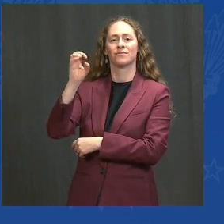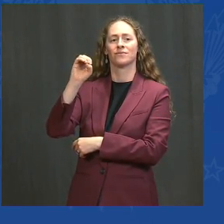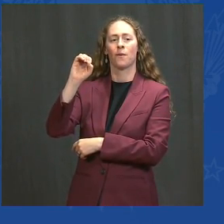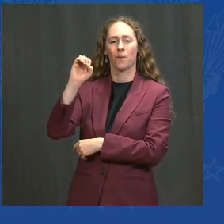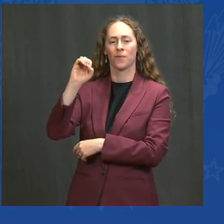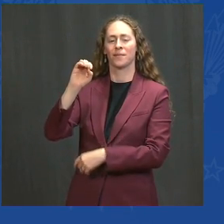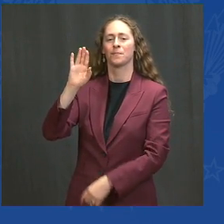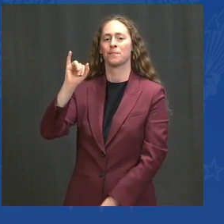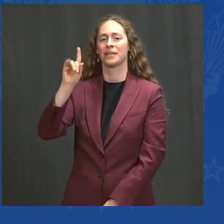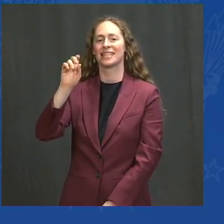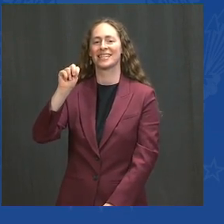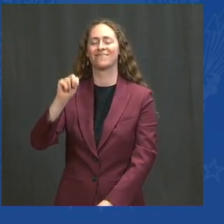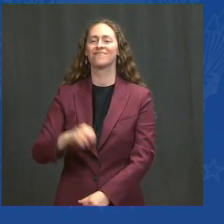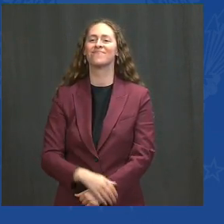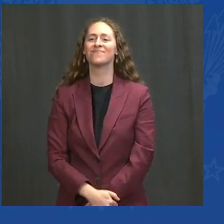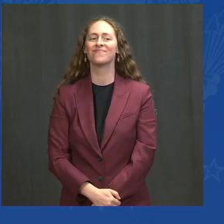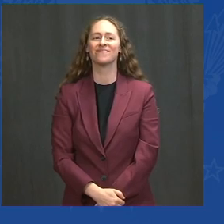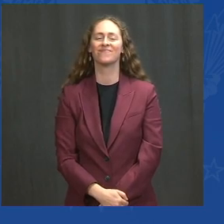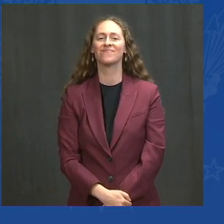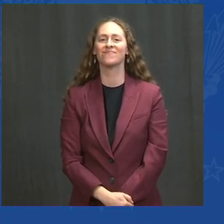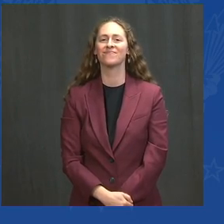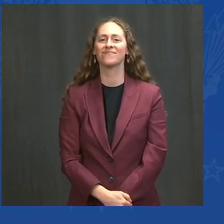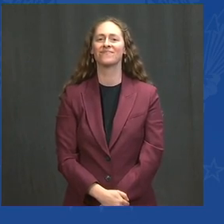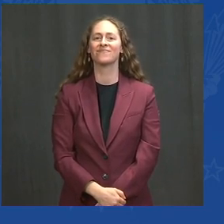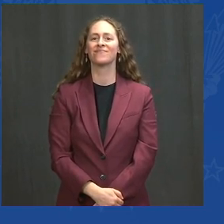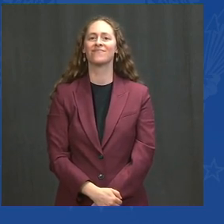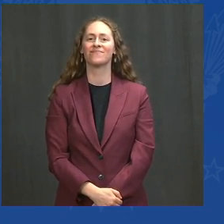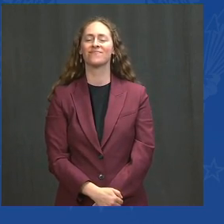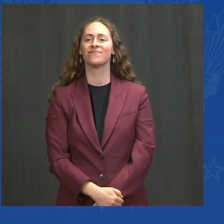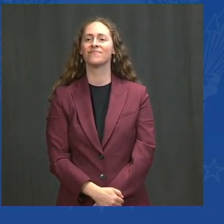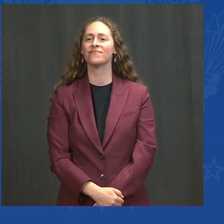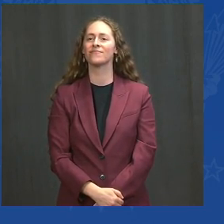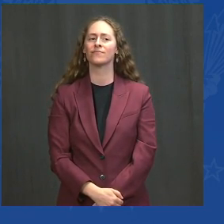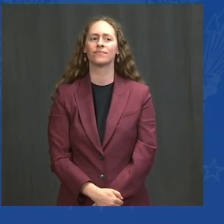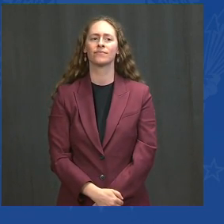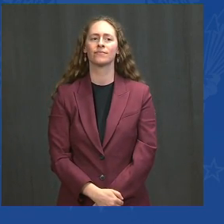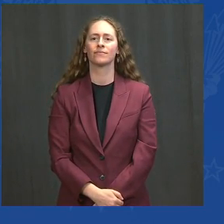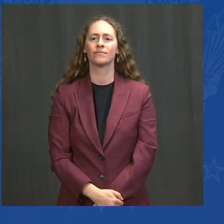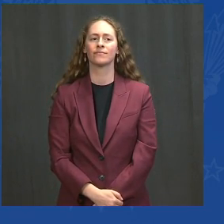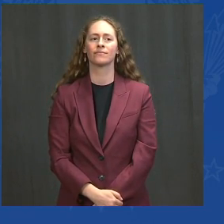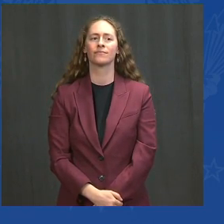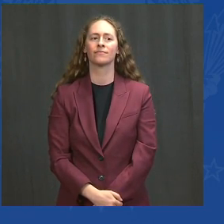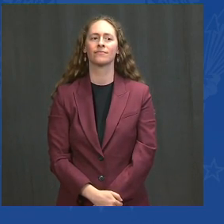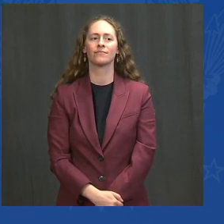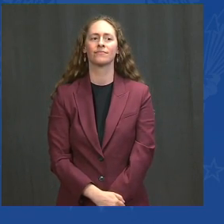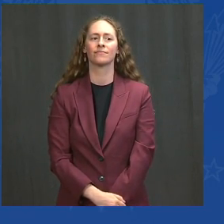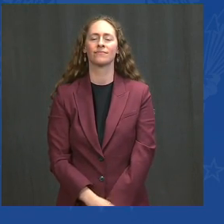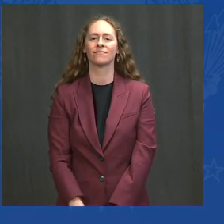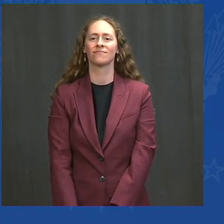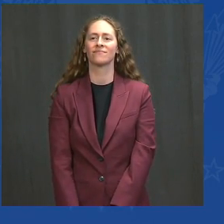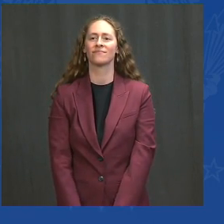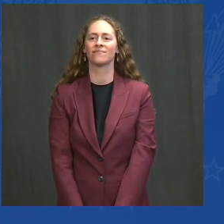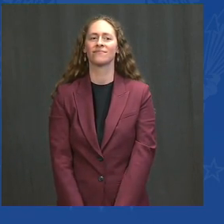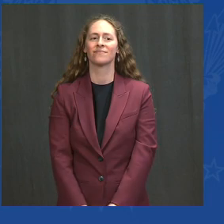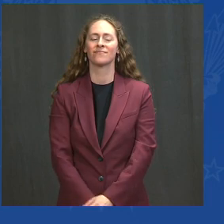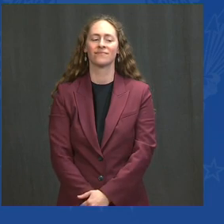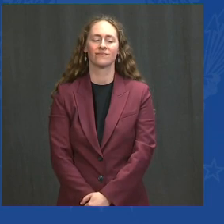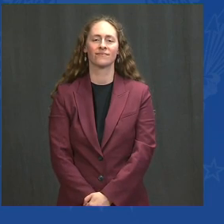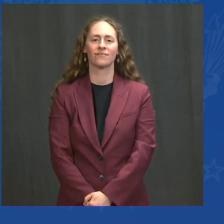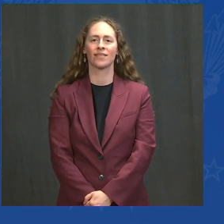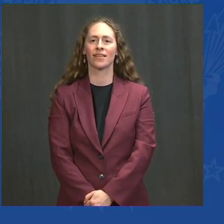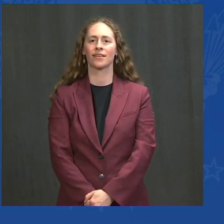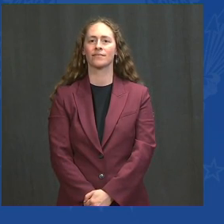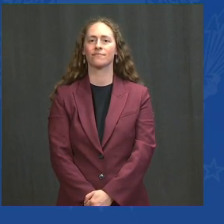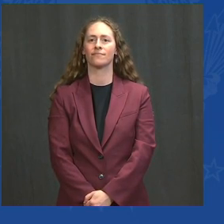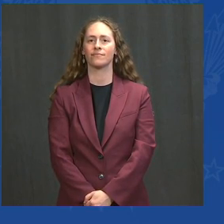of the United States, Joe Biden.